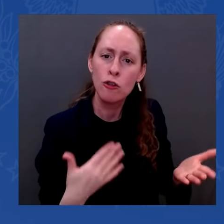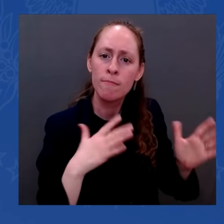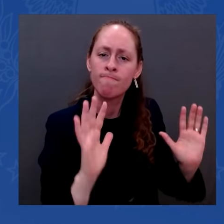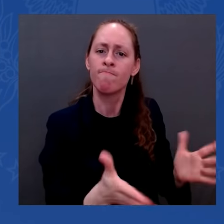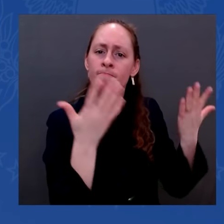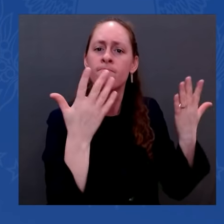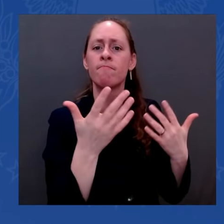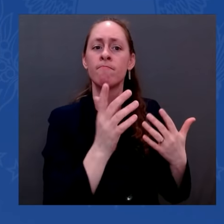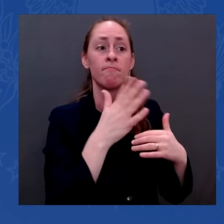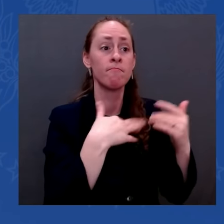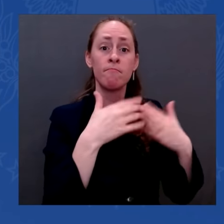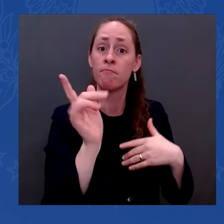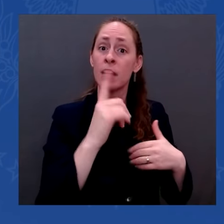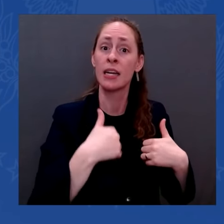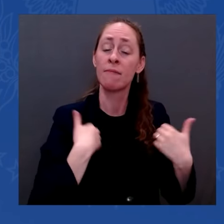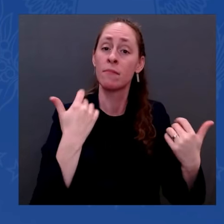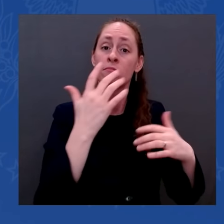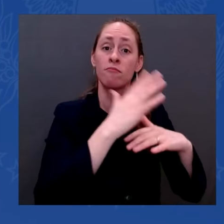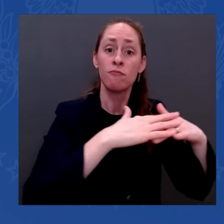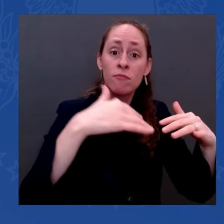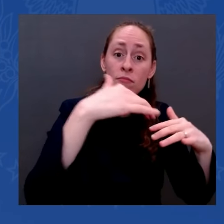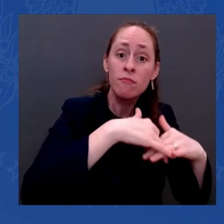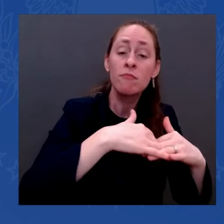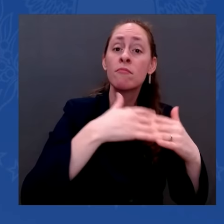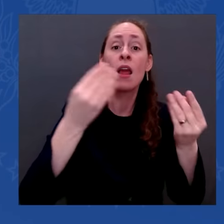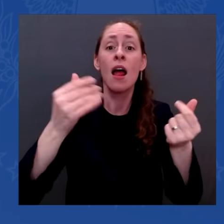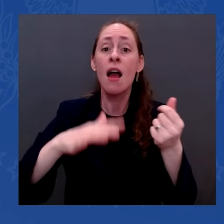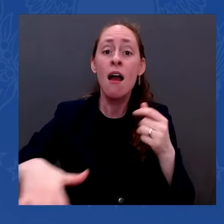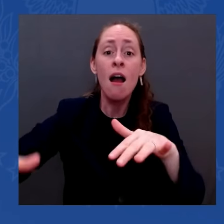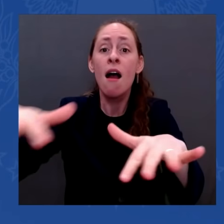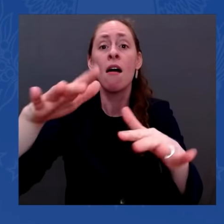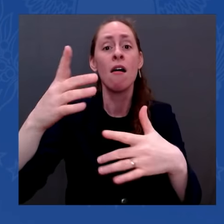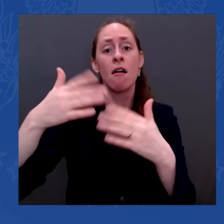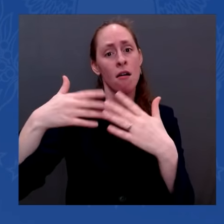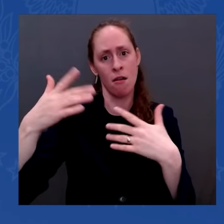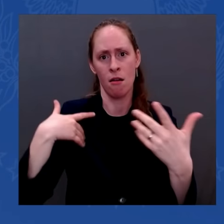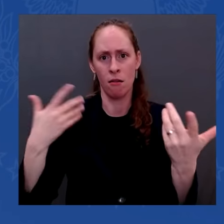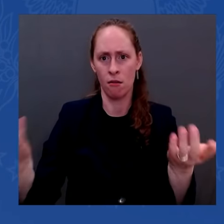and that environmental protections are paramount. We have to ensure that these resources